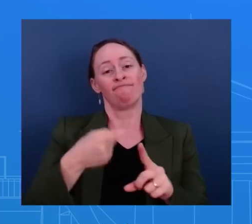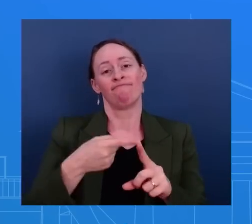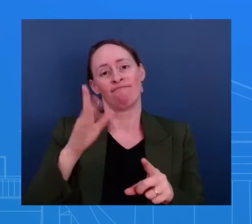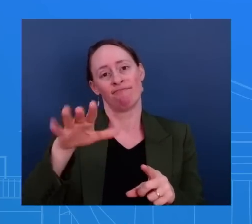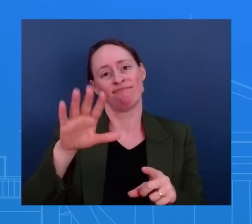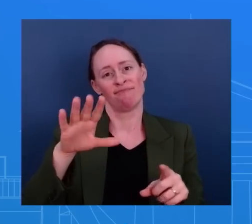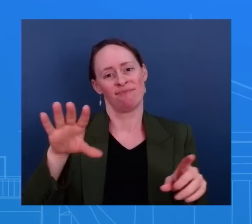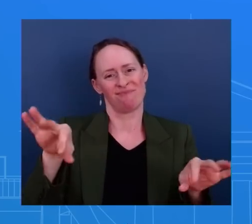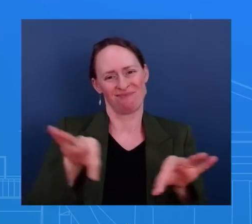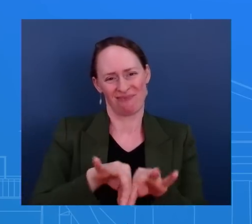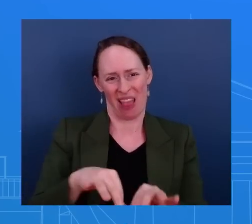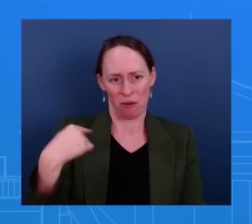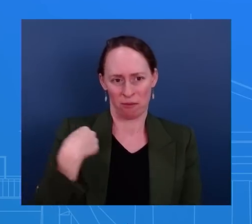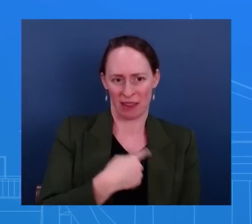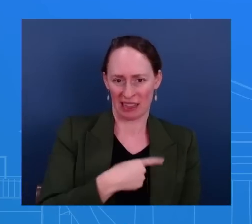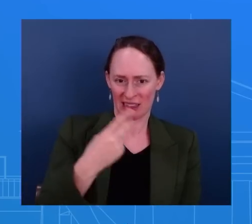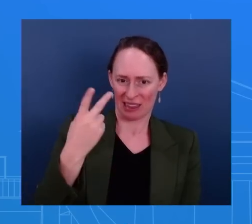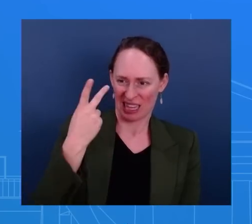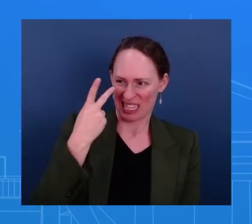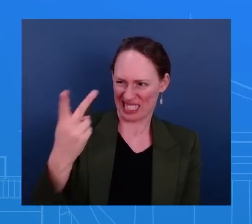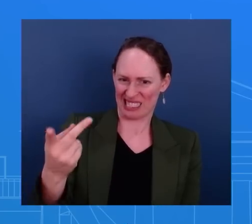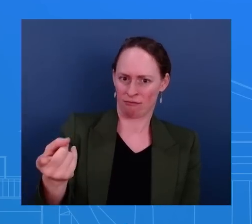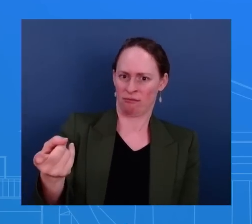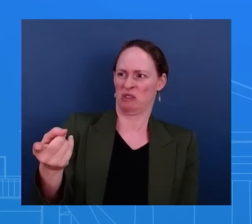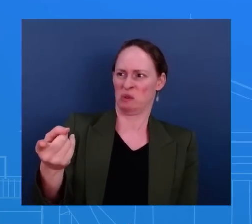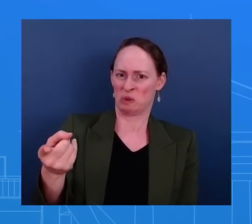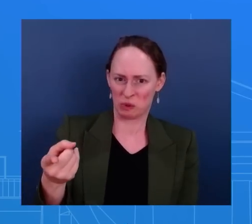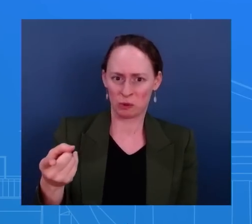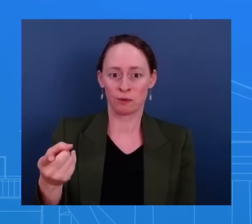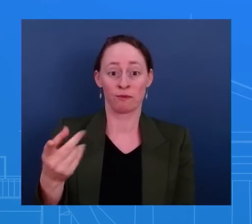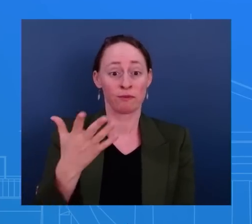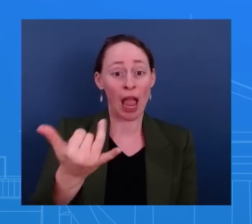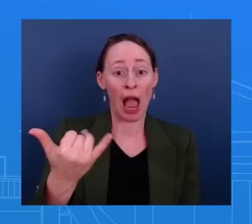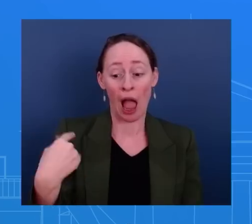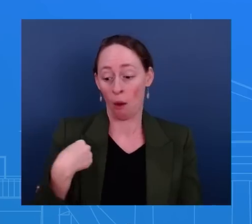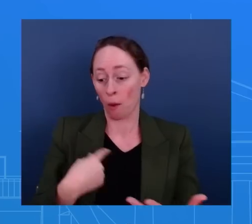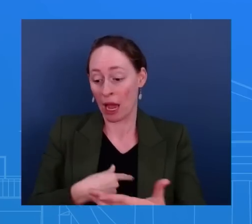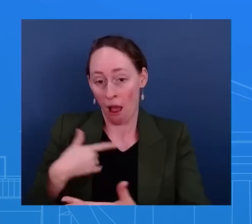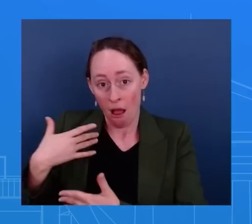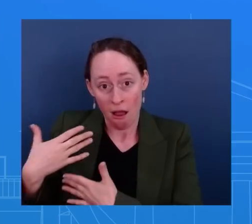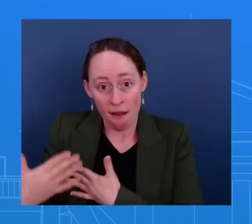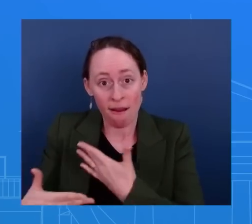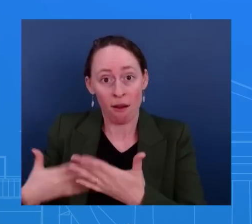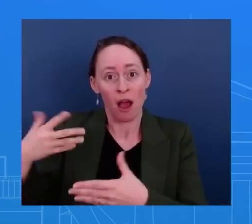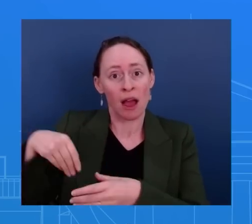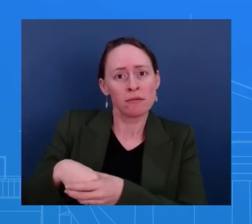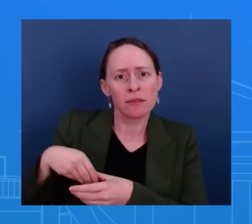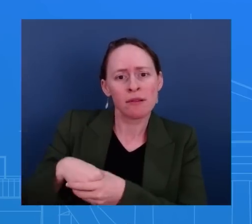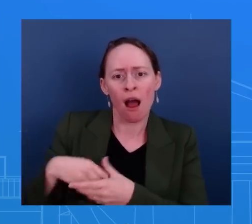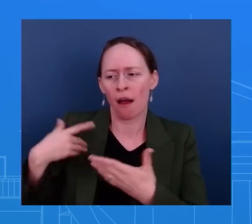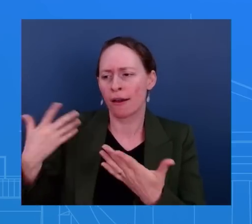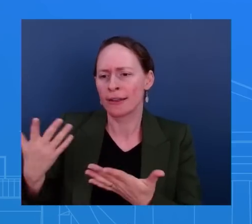I just don't have any specifics on -- on what we have been doing internally. As re- -- as it relates to the interview, it's not something that I'm tracking,